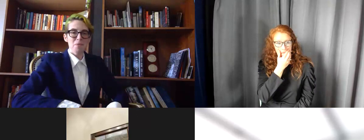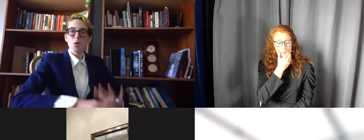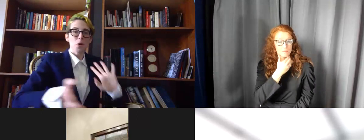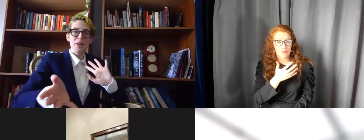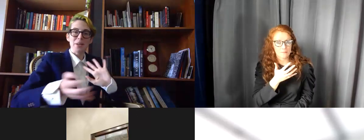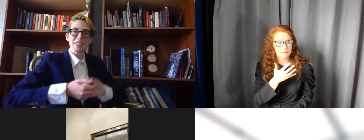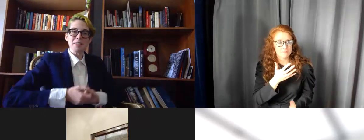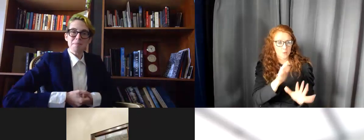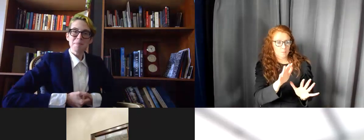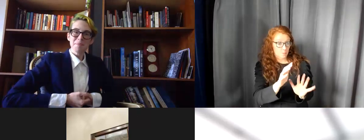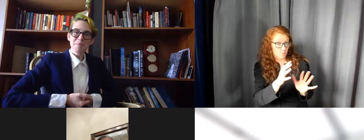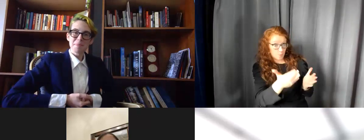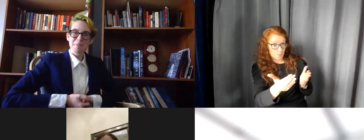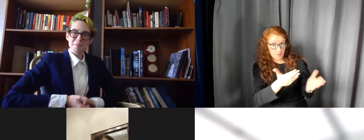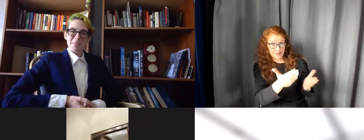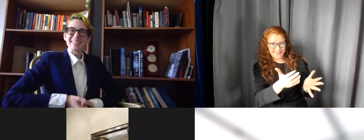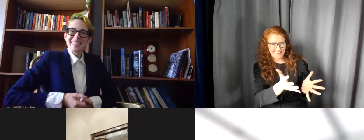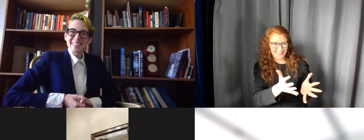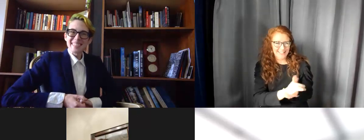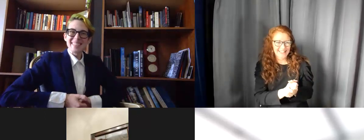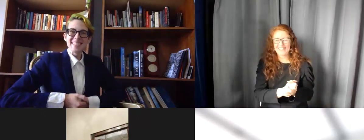Grace: Oh, we okay.